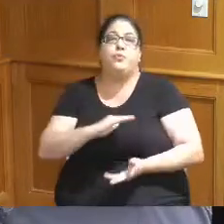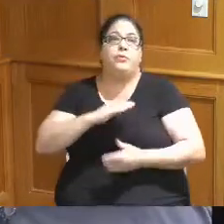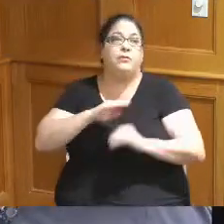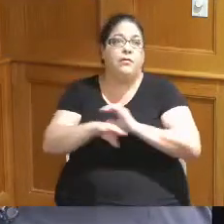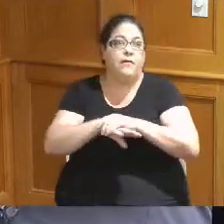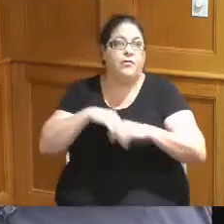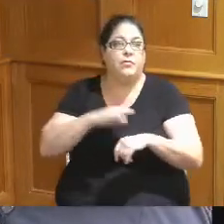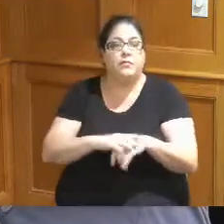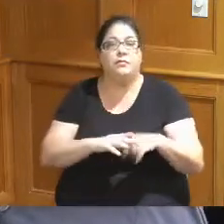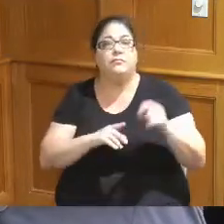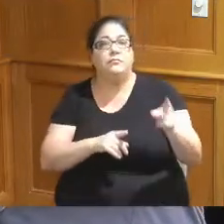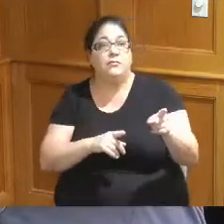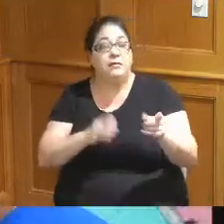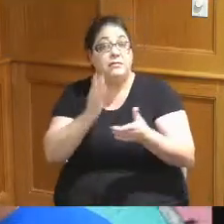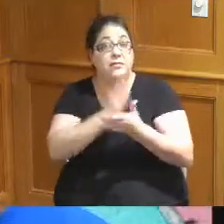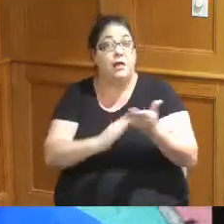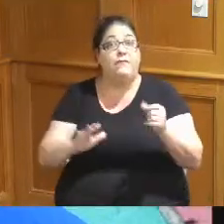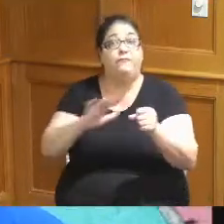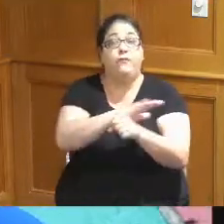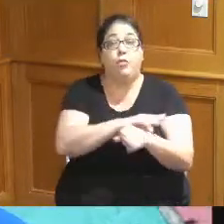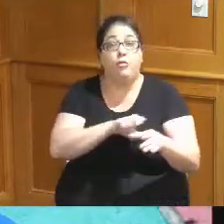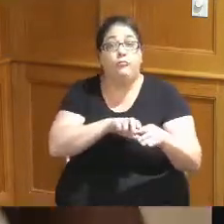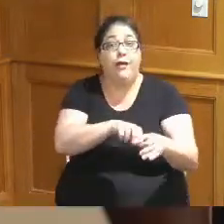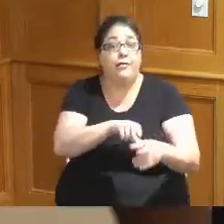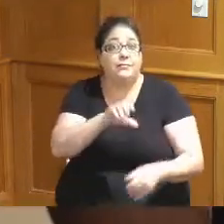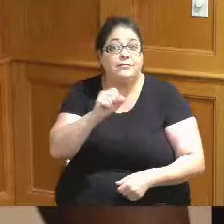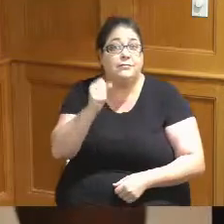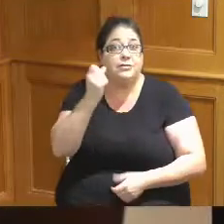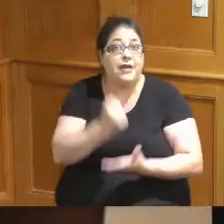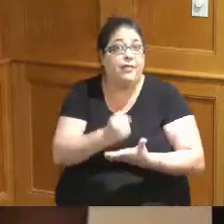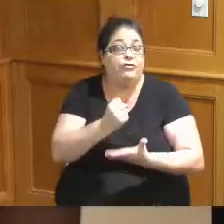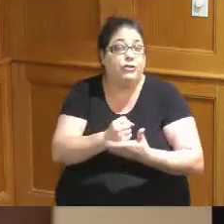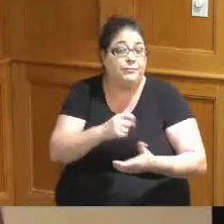to have a full ride scholarship keeping them out of trouble have them work on things like